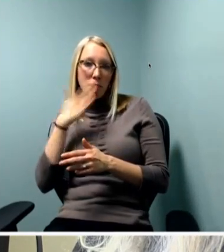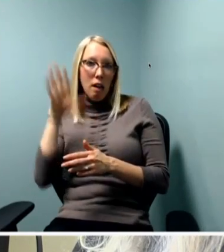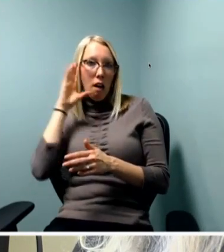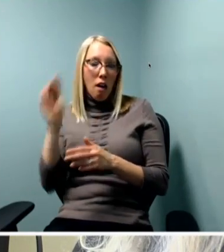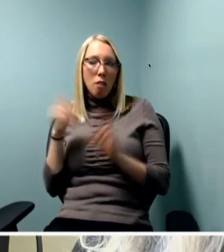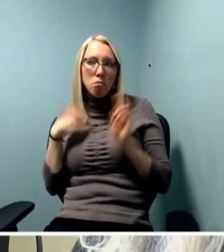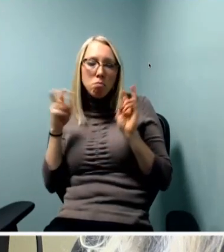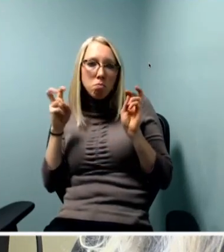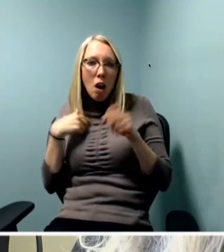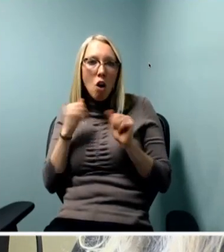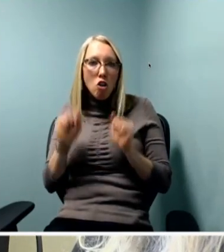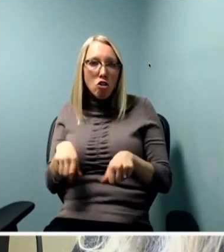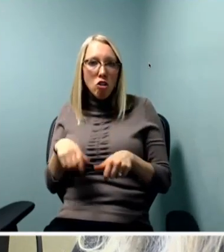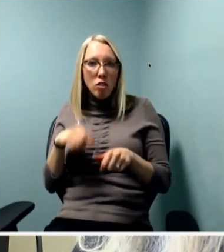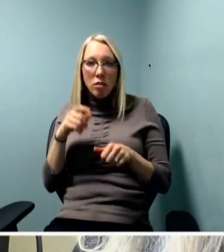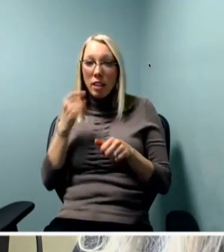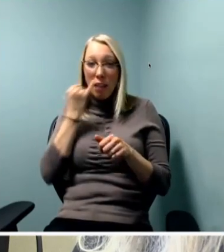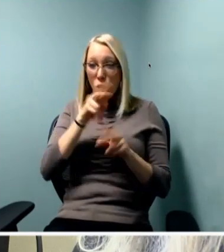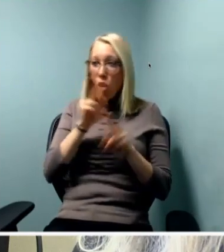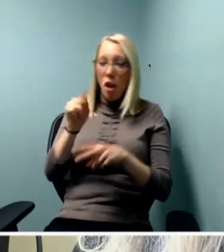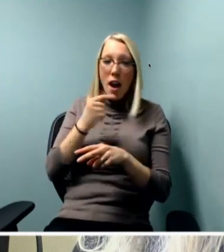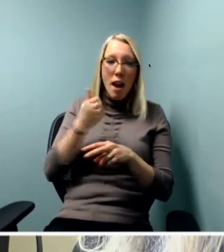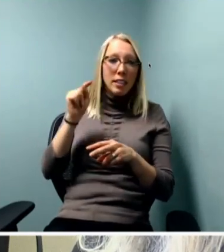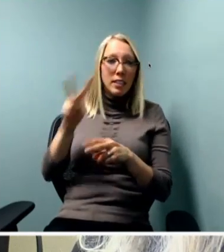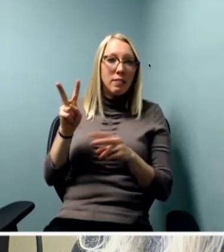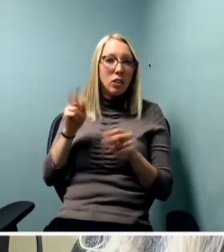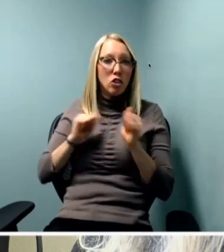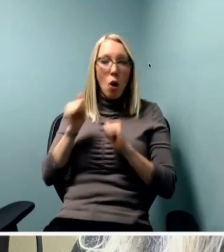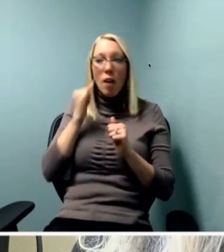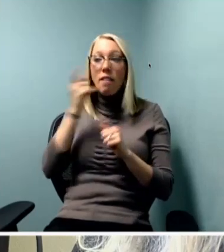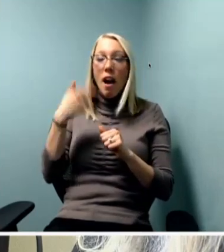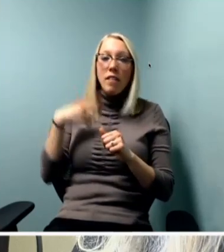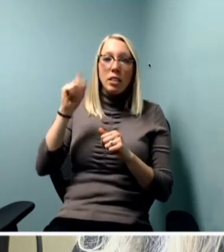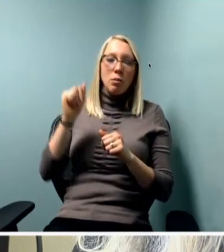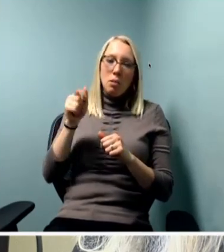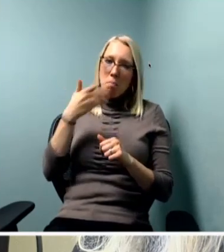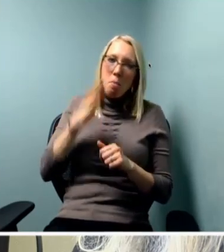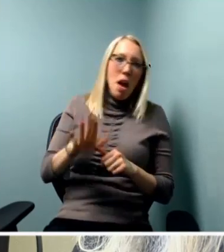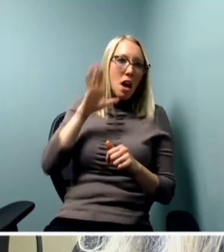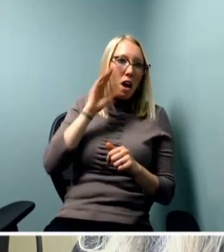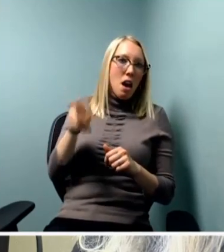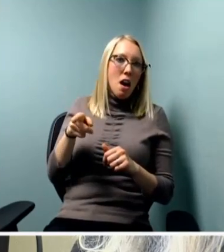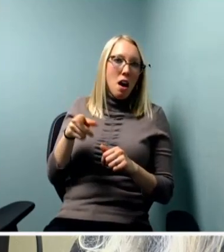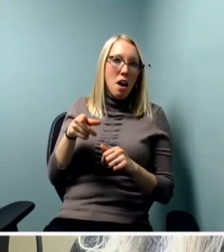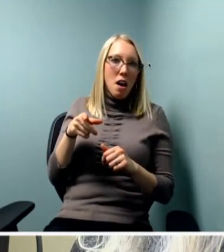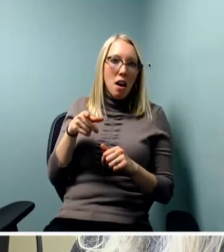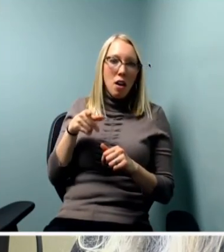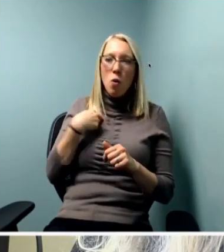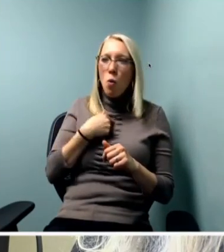anybody you know with a disability is going to be like "That's bull". Right? They call it out, because it's fake.